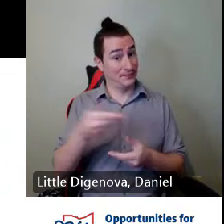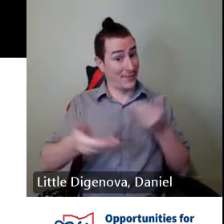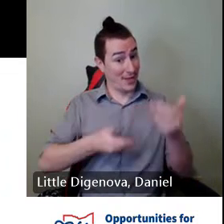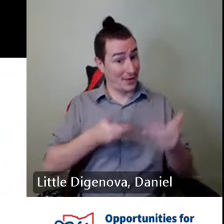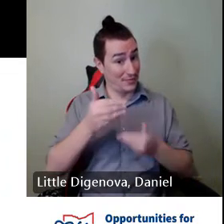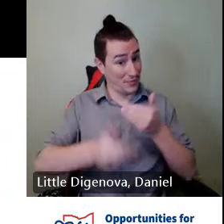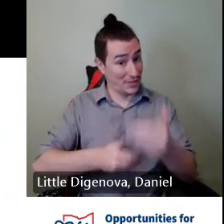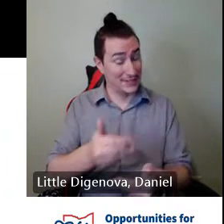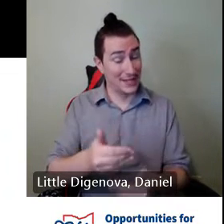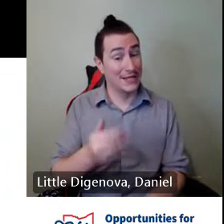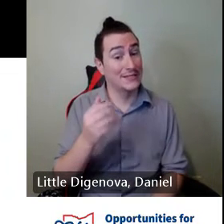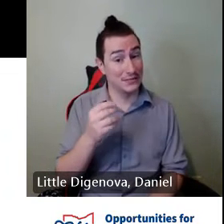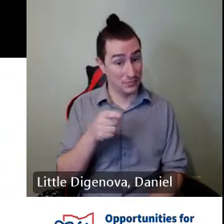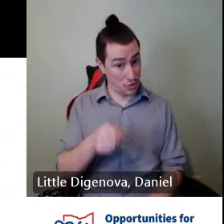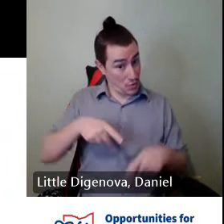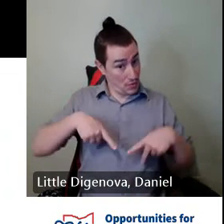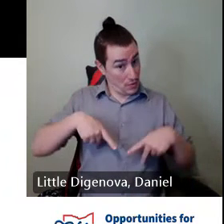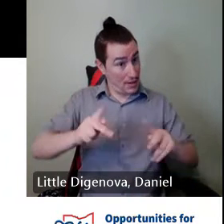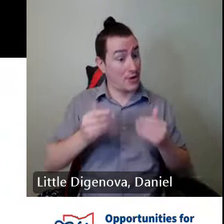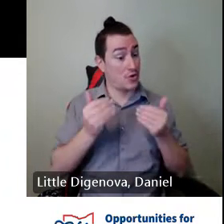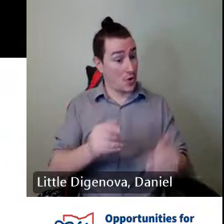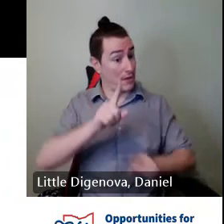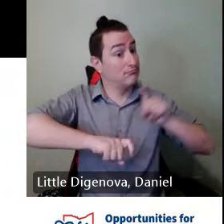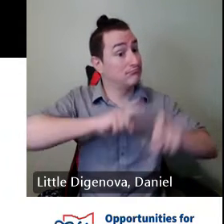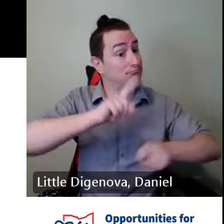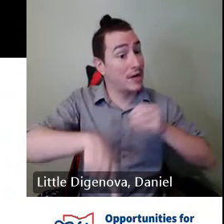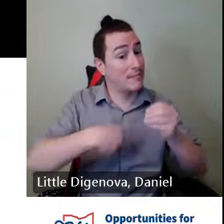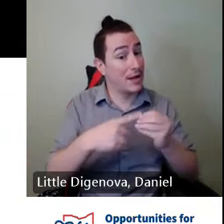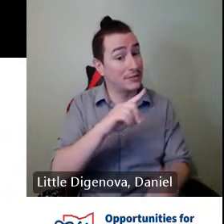to ask disability-related questions in the pre-offer phase,